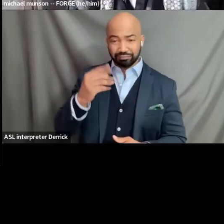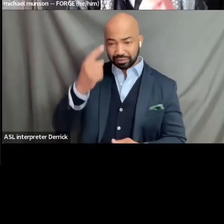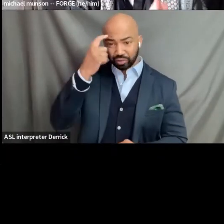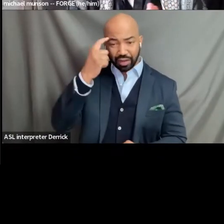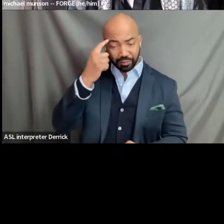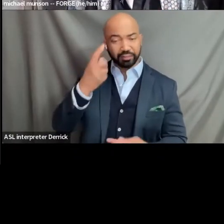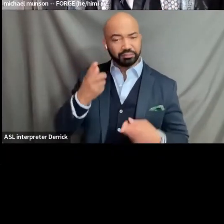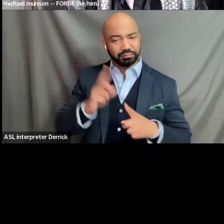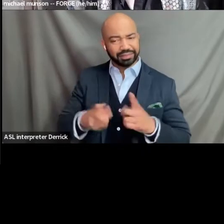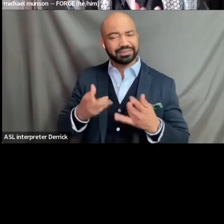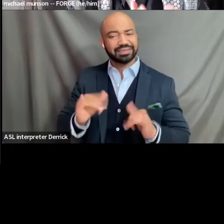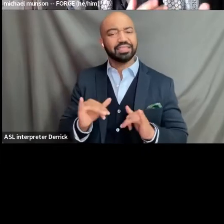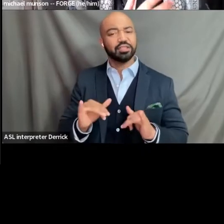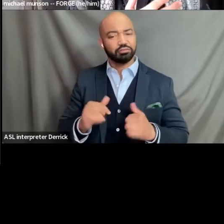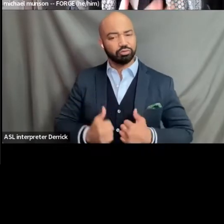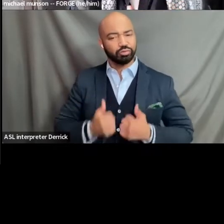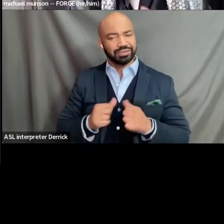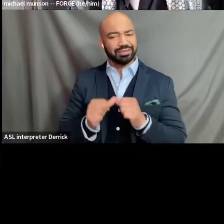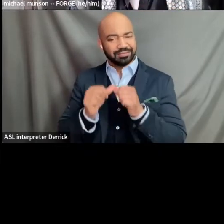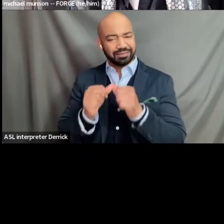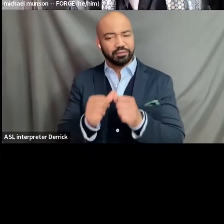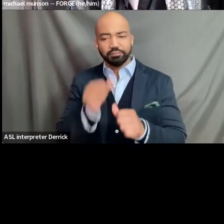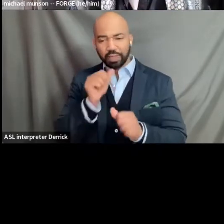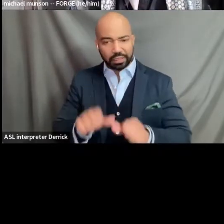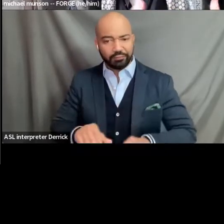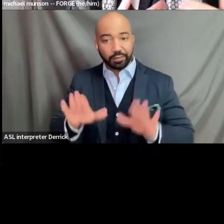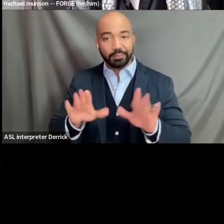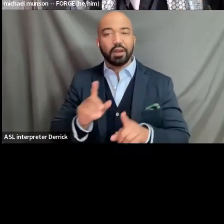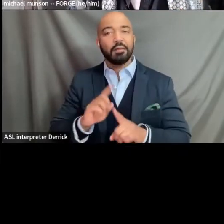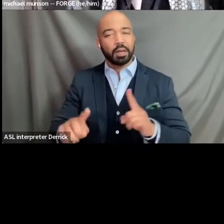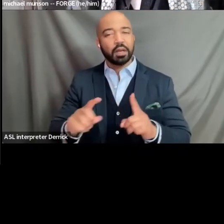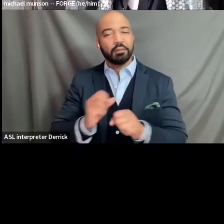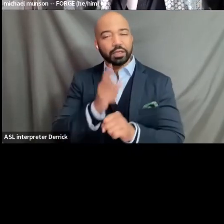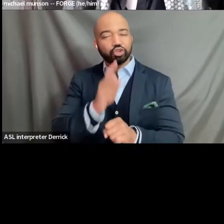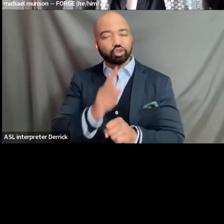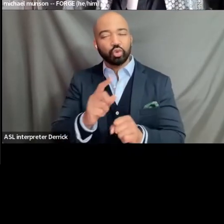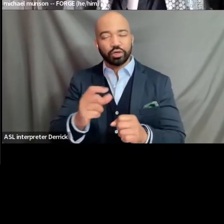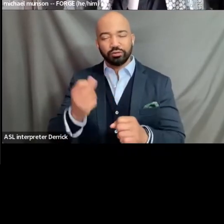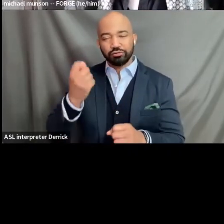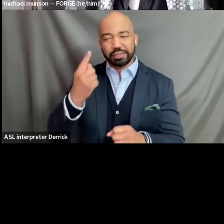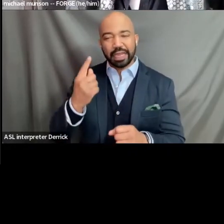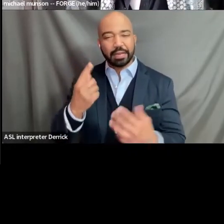So I hope that you'll take a moment with me as we see some of these images throughout today.